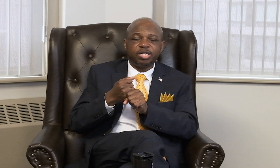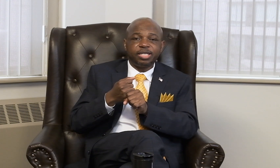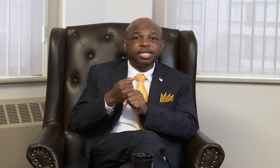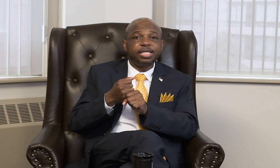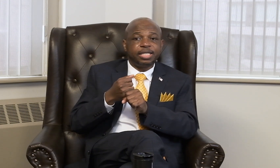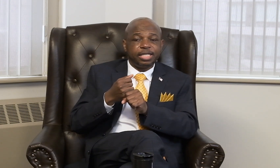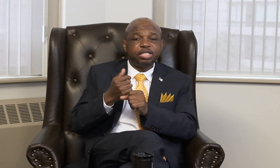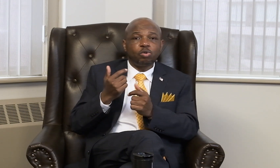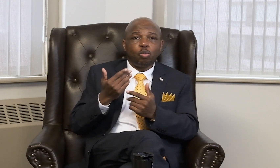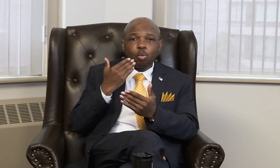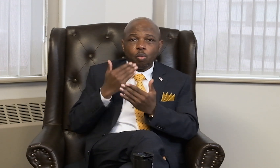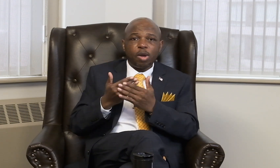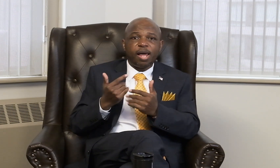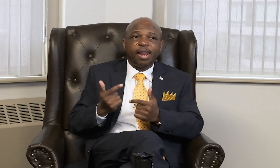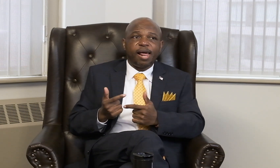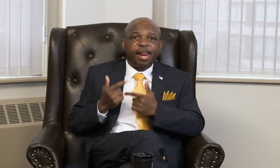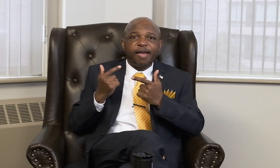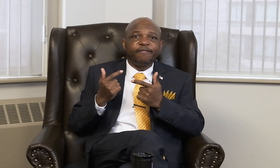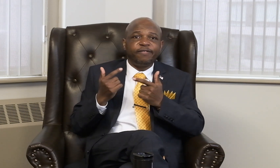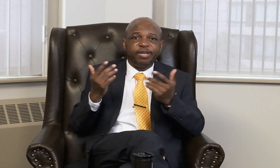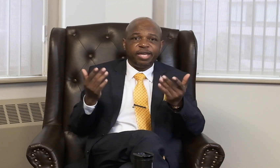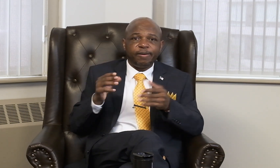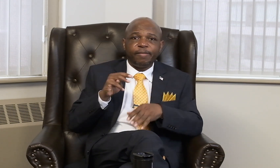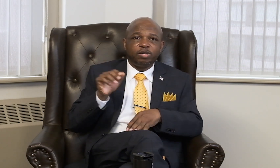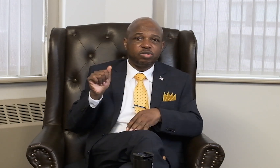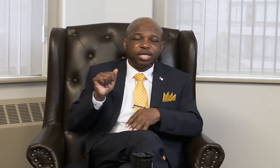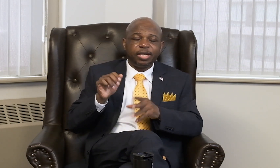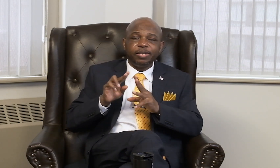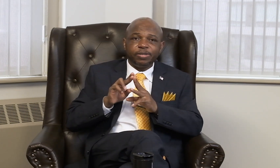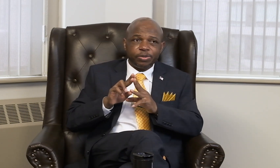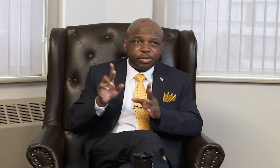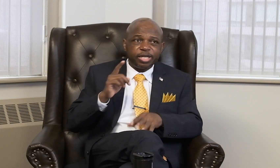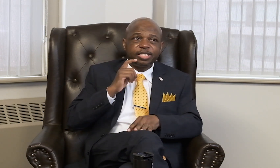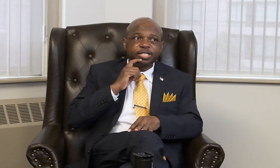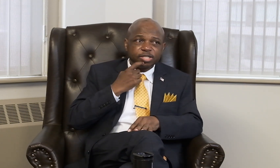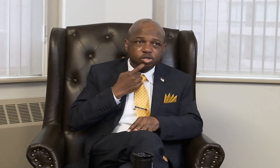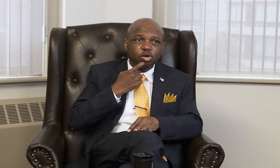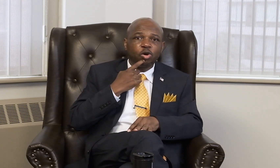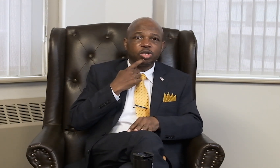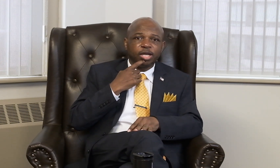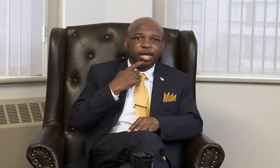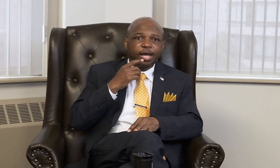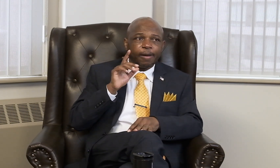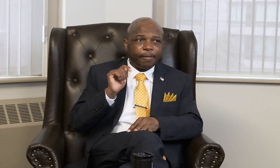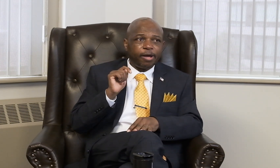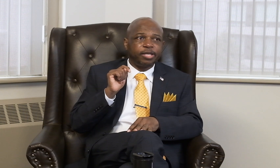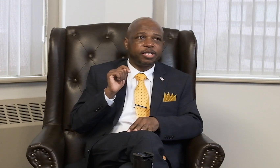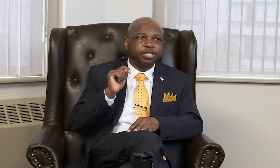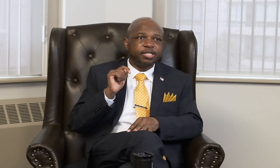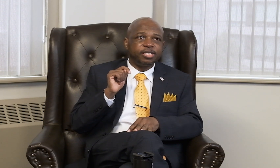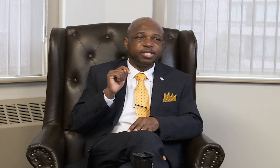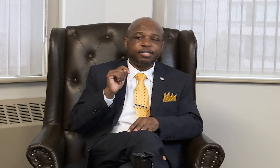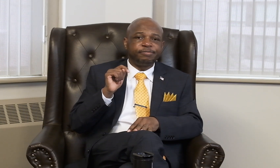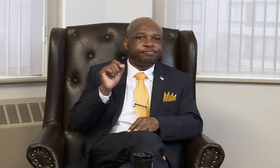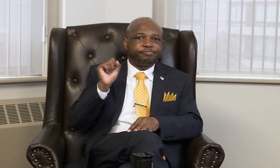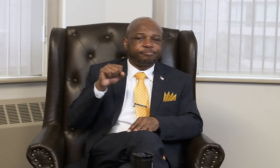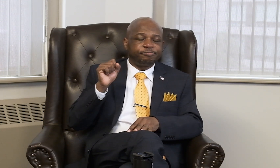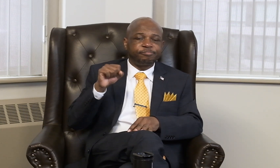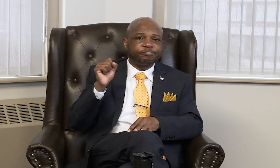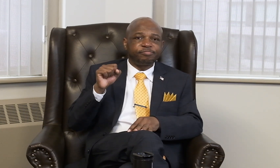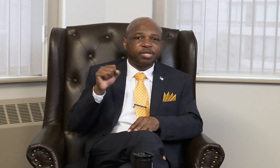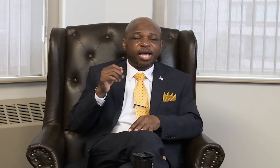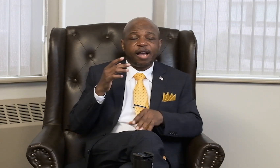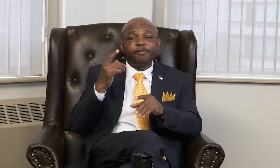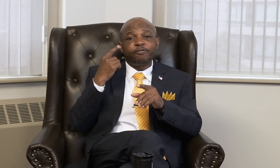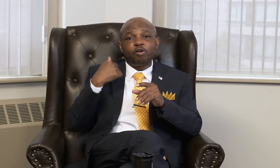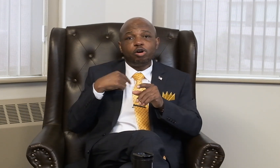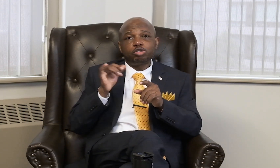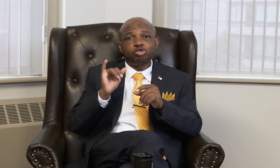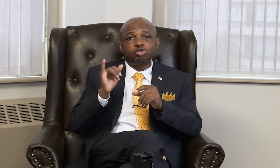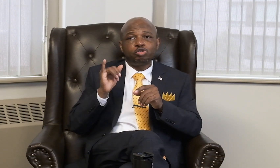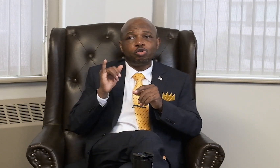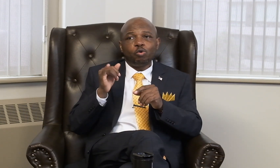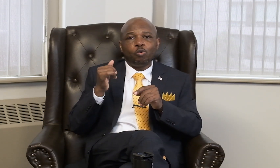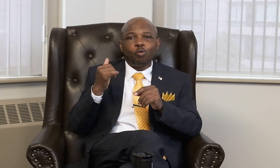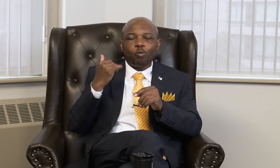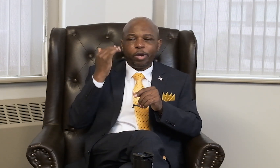the next two years is alive and well here in Massachusetts. We are very serious about it.